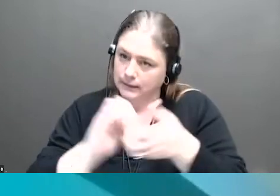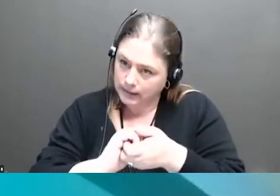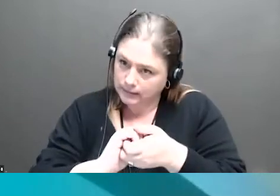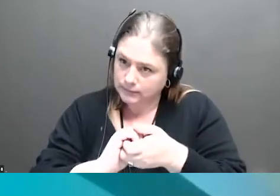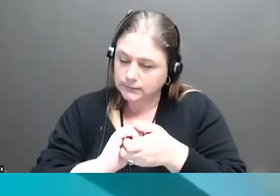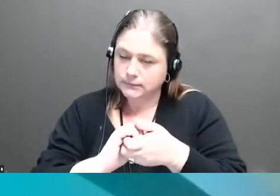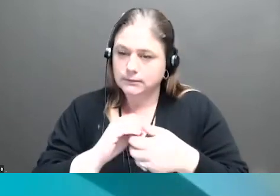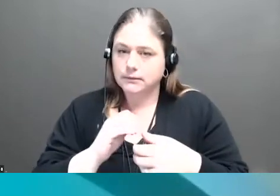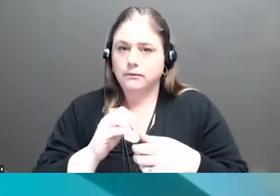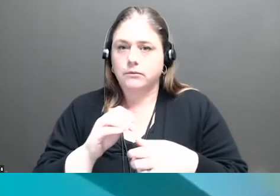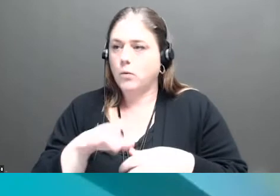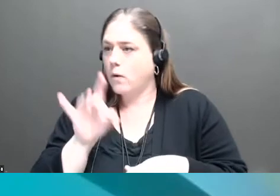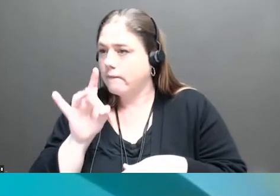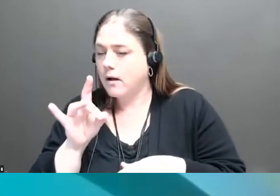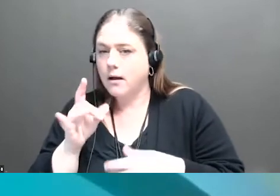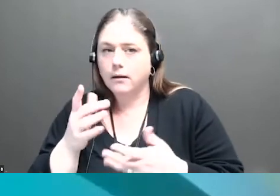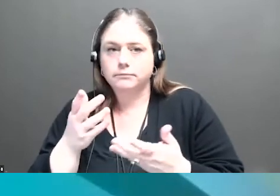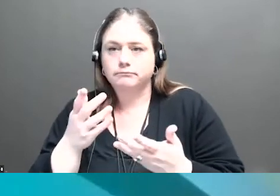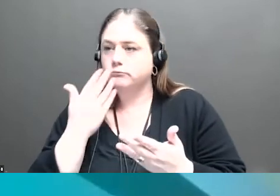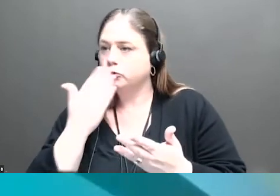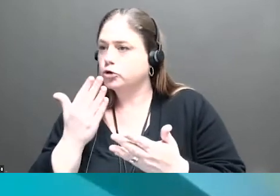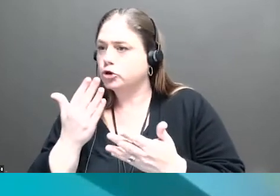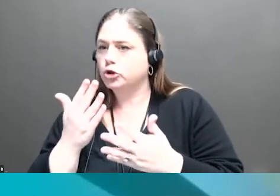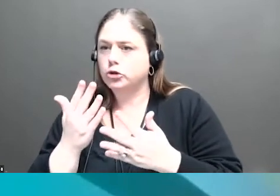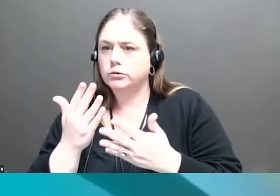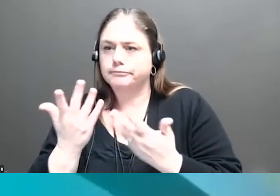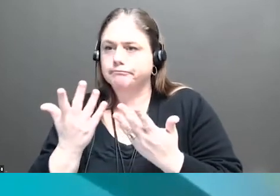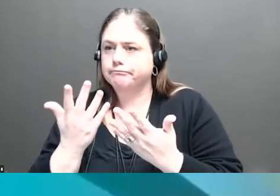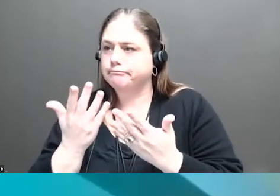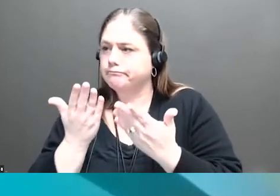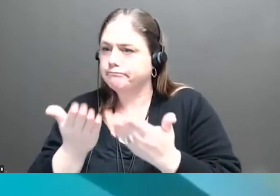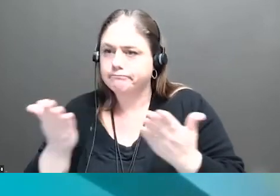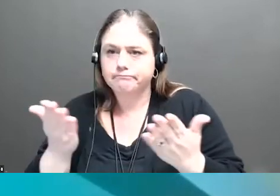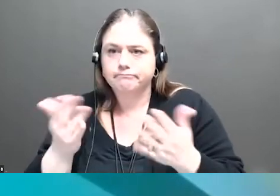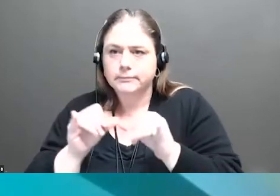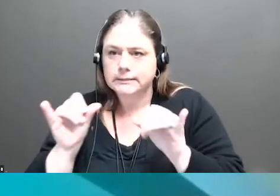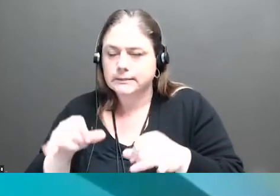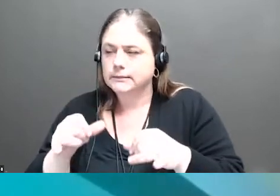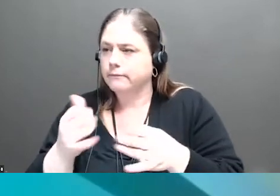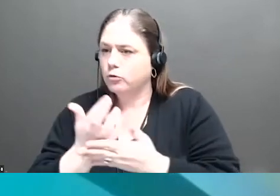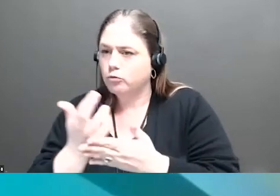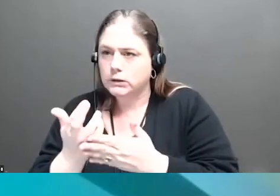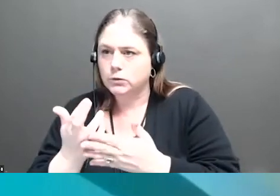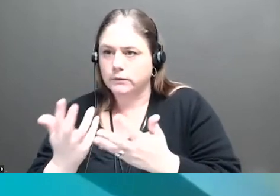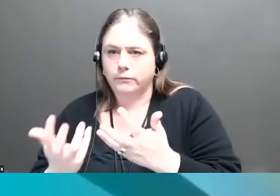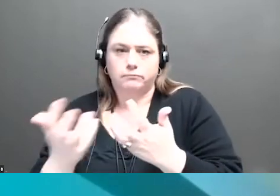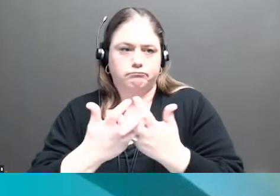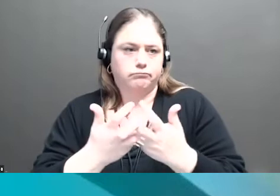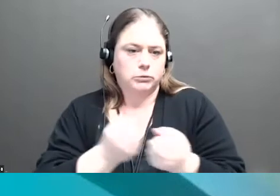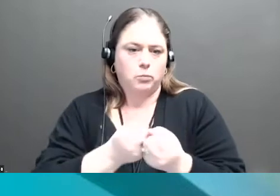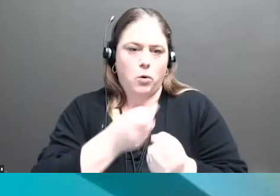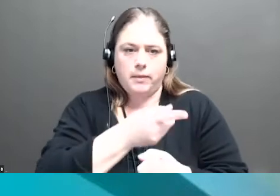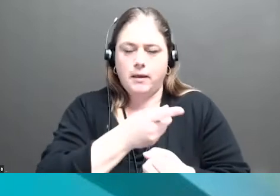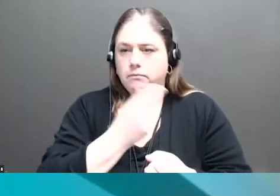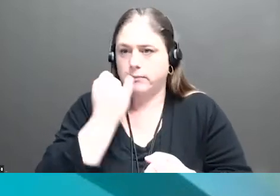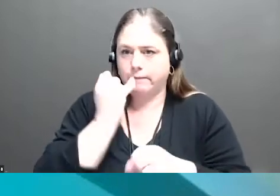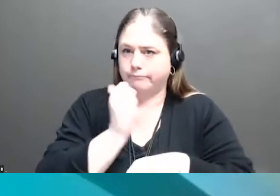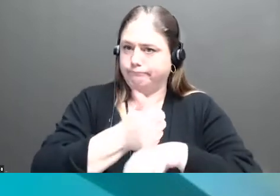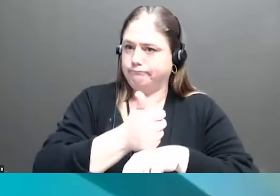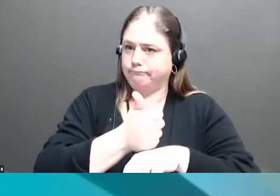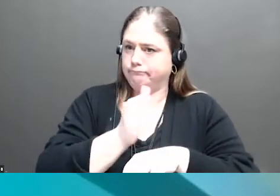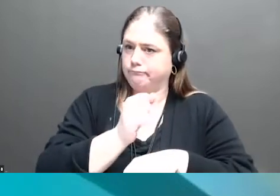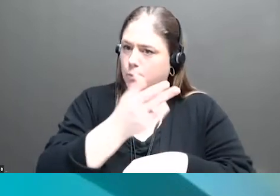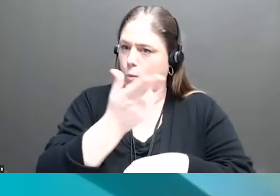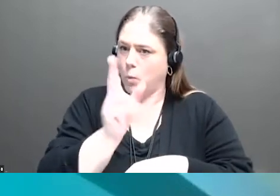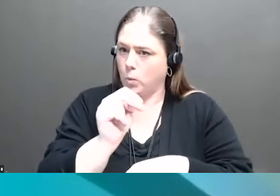entrepreneurial projects, or other ways of income generation. I think one aspect is often